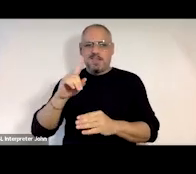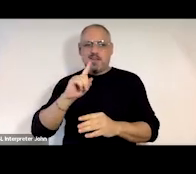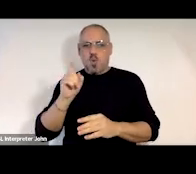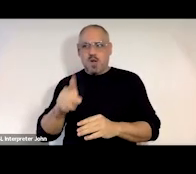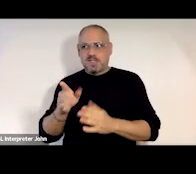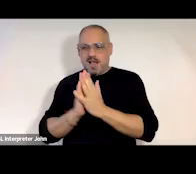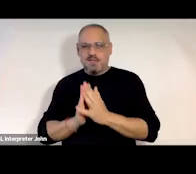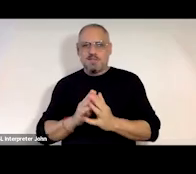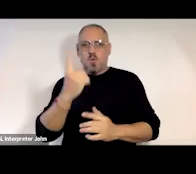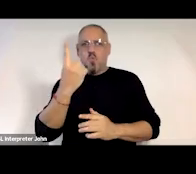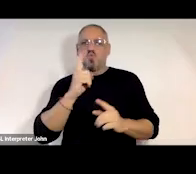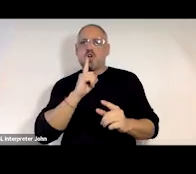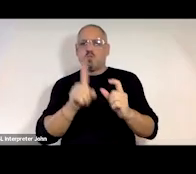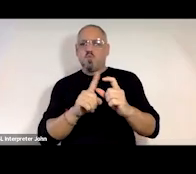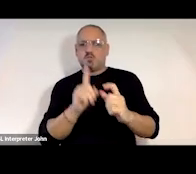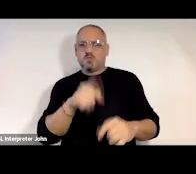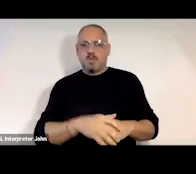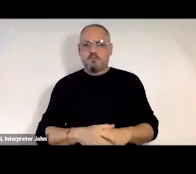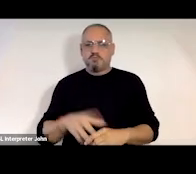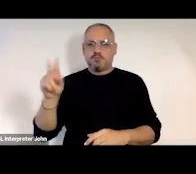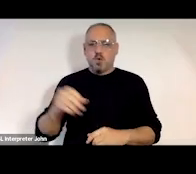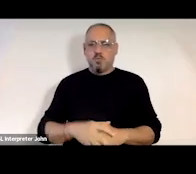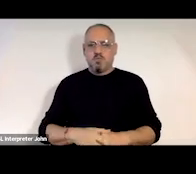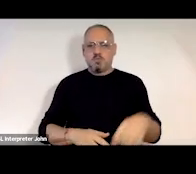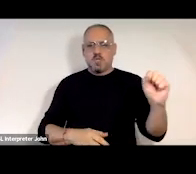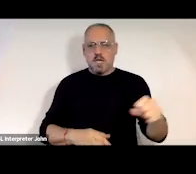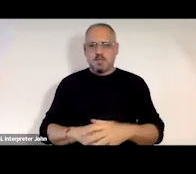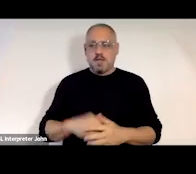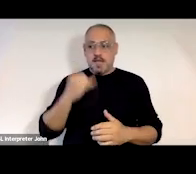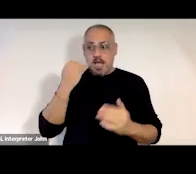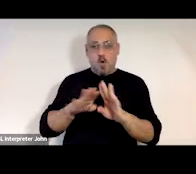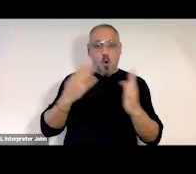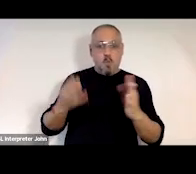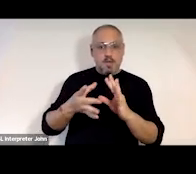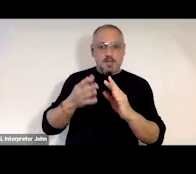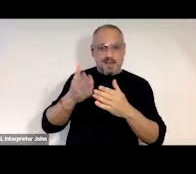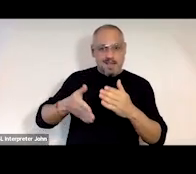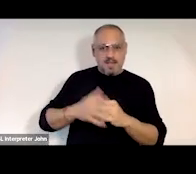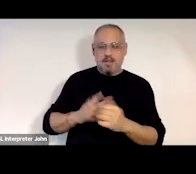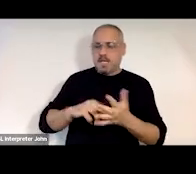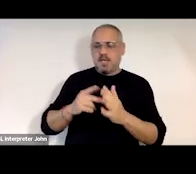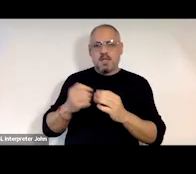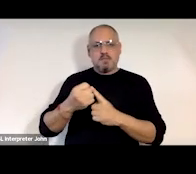If you ask open-ended questions, you'll get response and information where you may not even have to ask